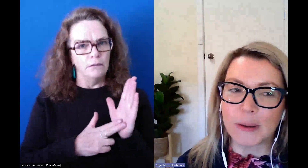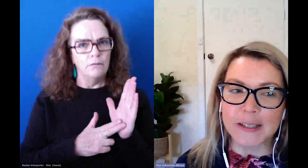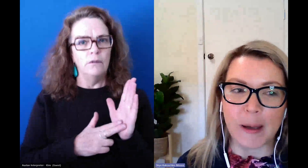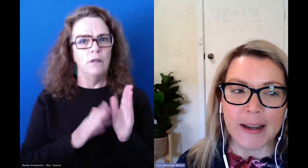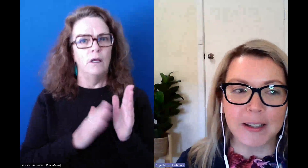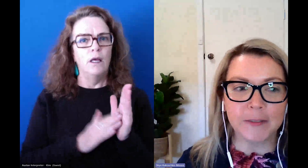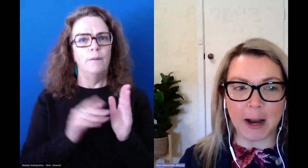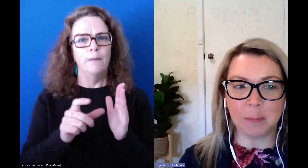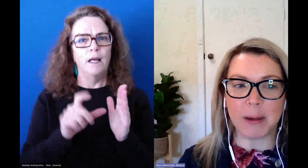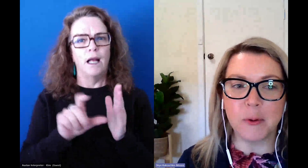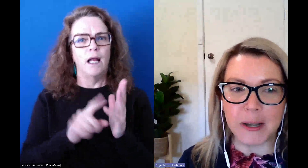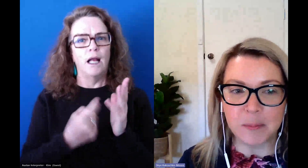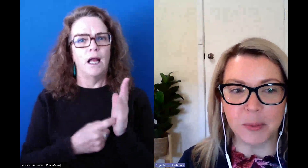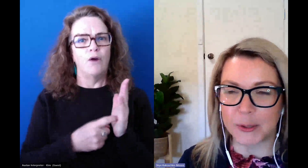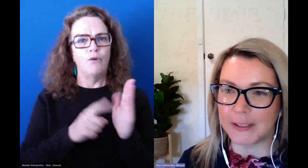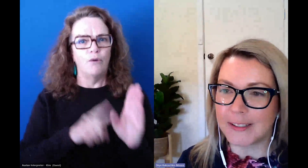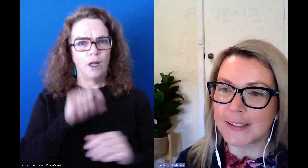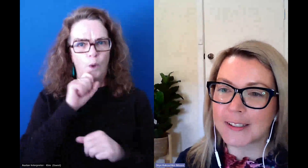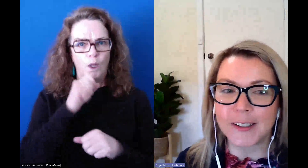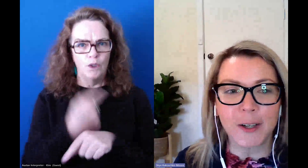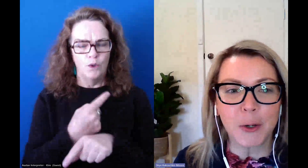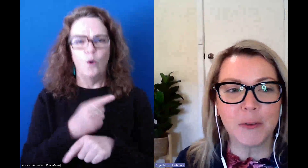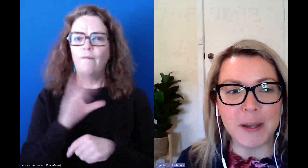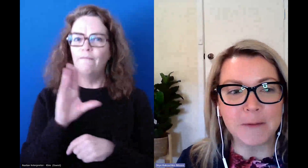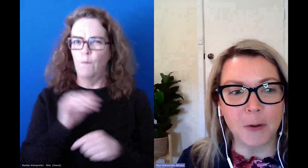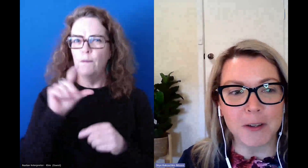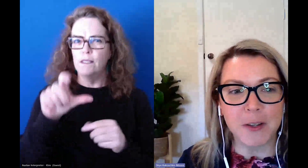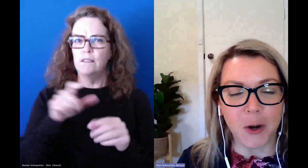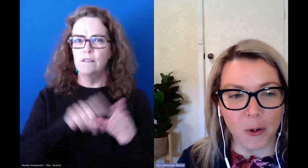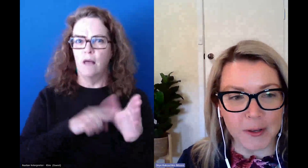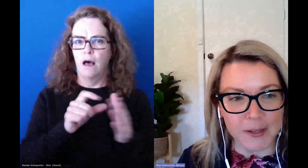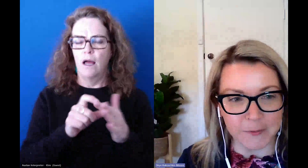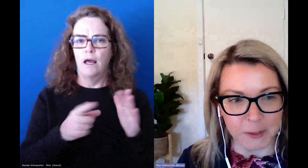well as a panel of young people and employers who've been involved in the co-design of